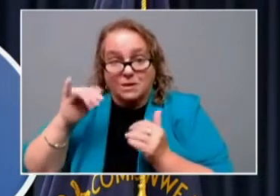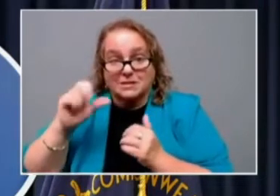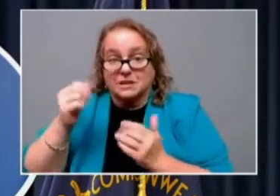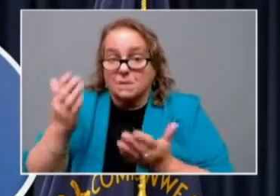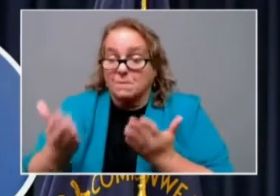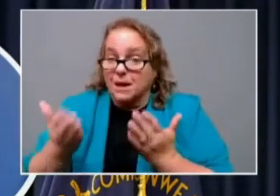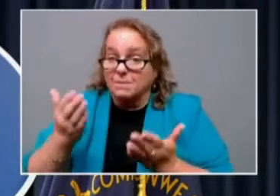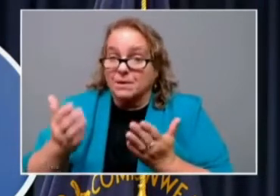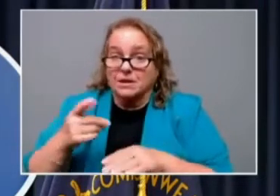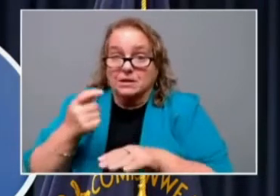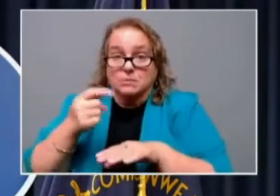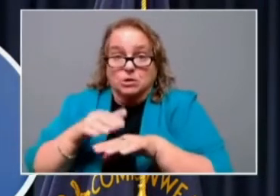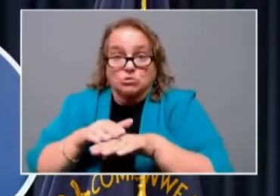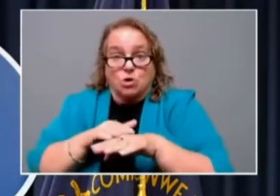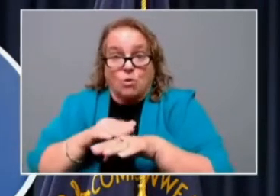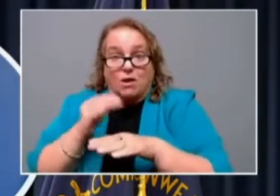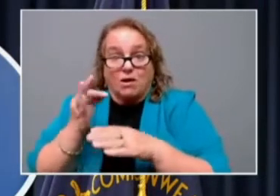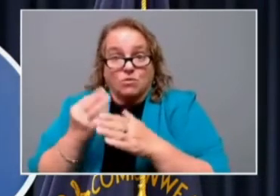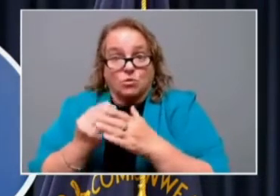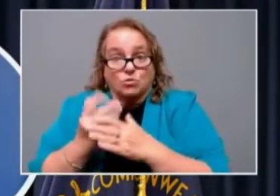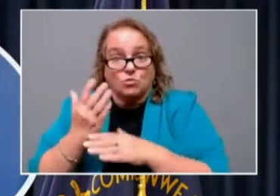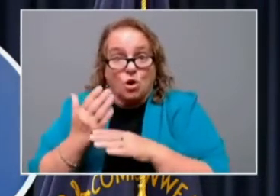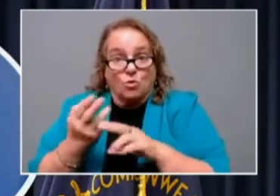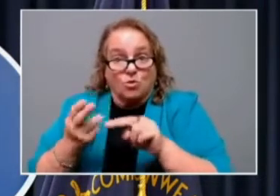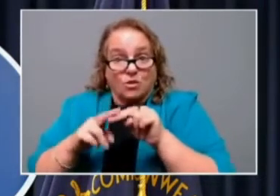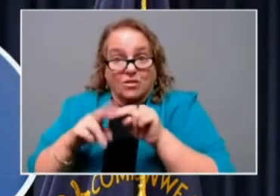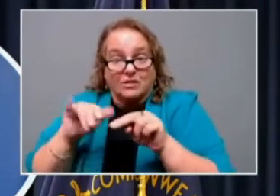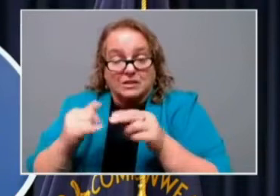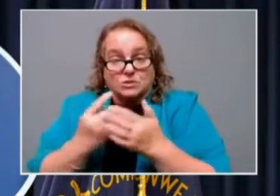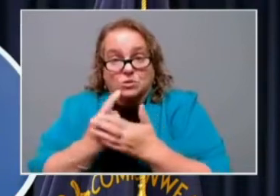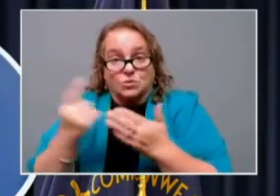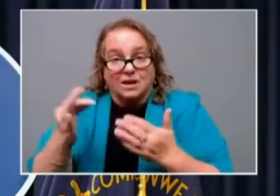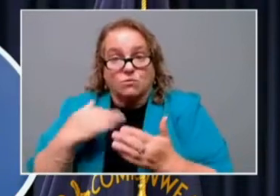growth and this week if we're very fortunate maybe we'll see that there's